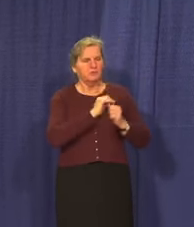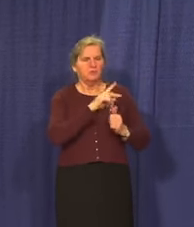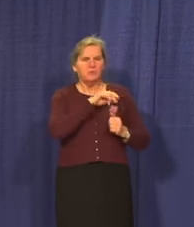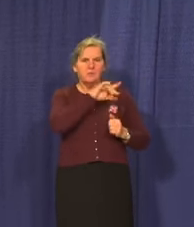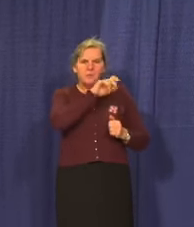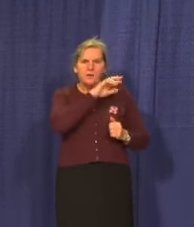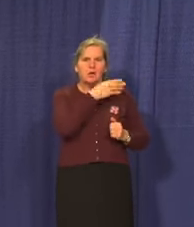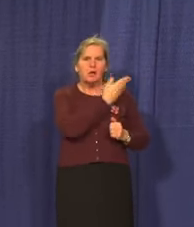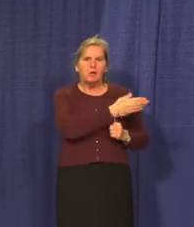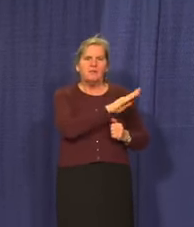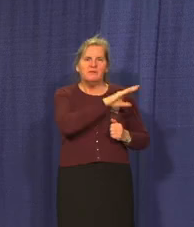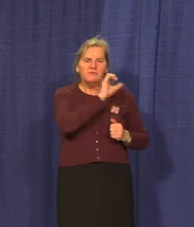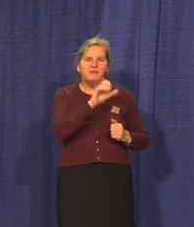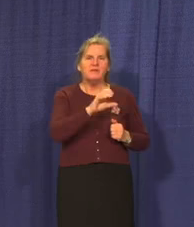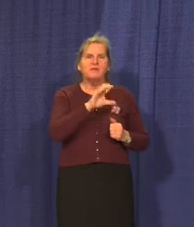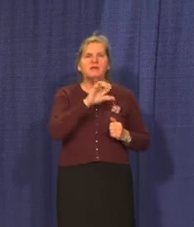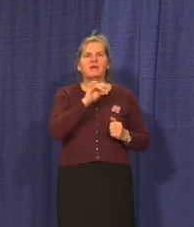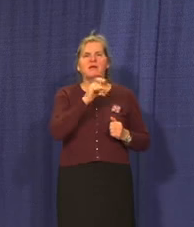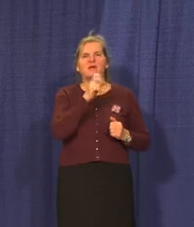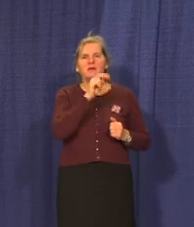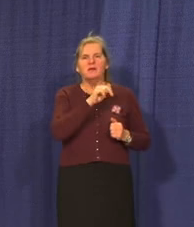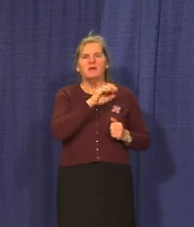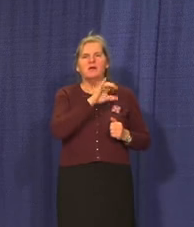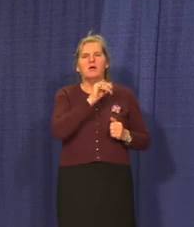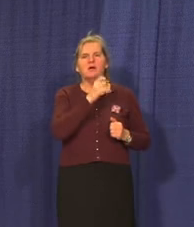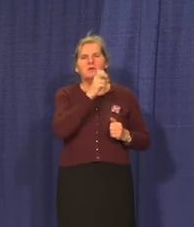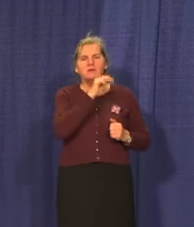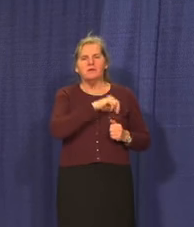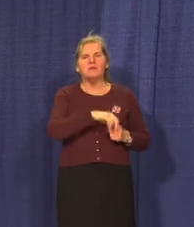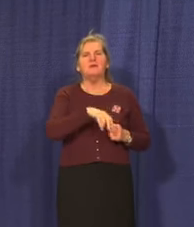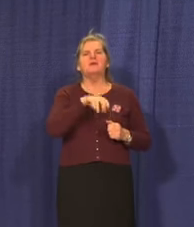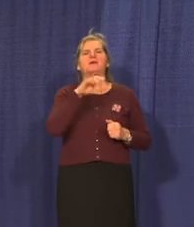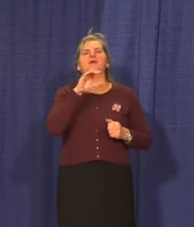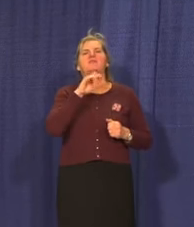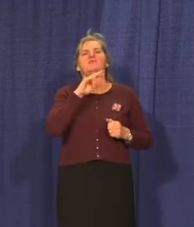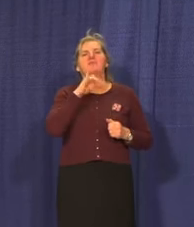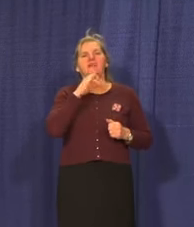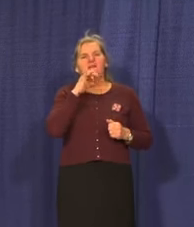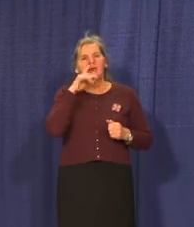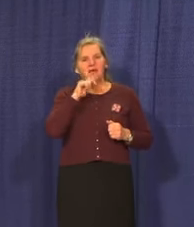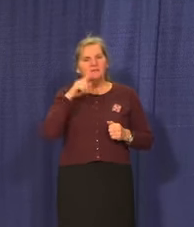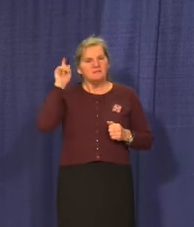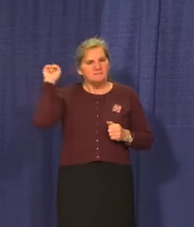WITH CAROLINE COCHRANE, AND THESE PROVISIONS ARE ON A